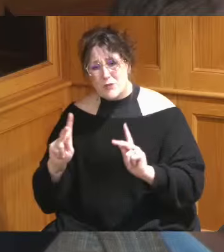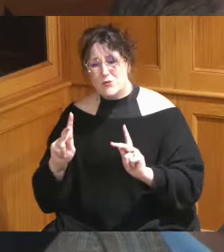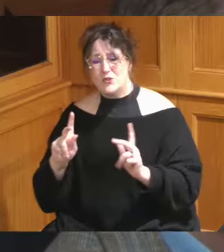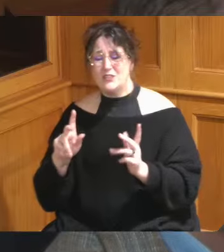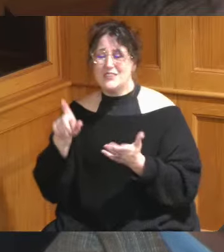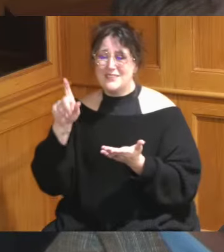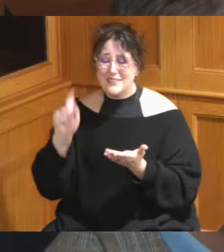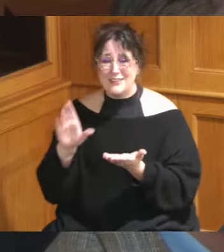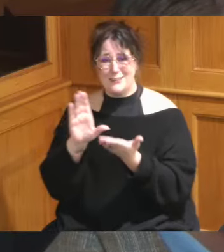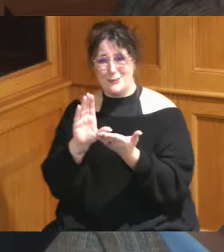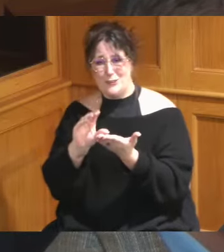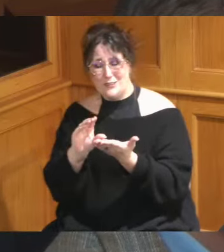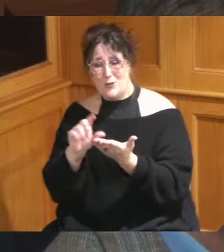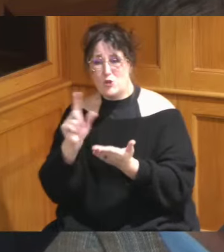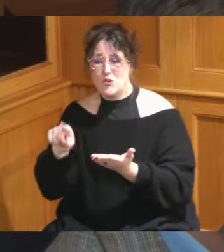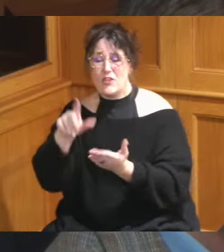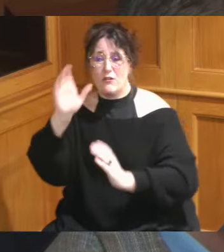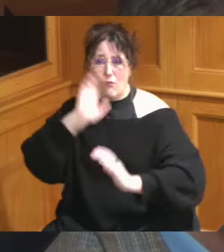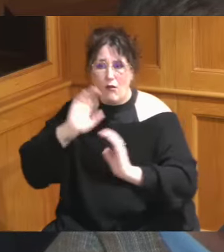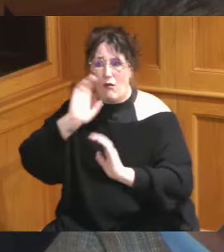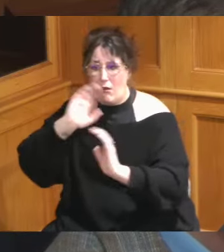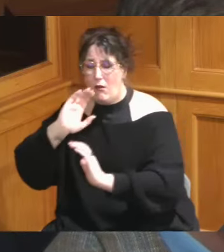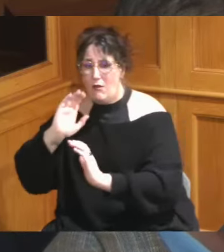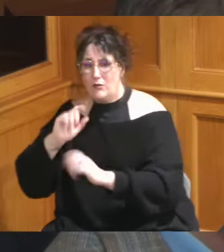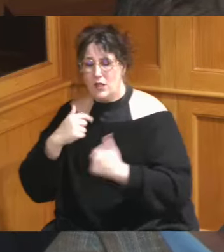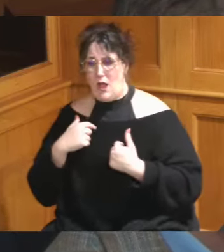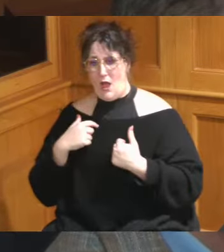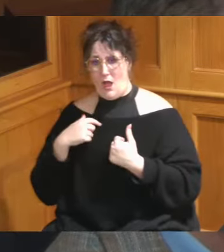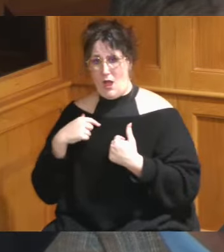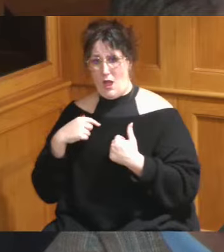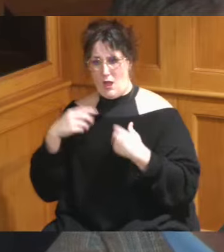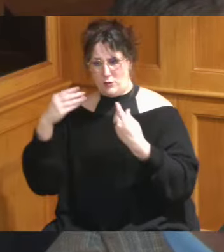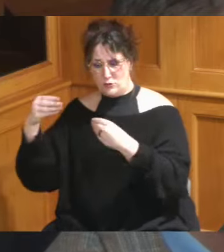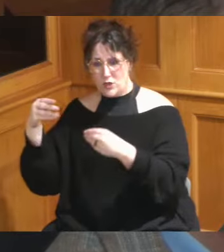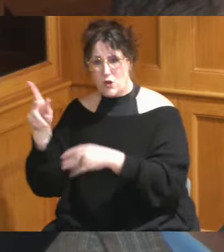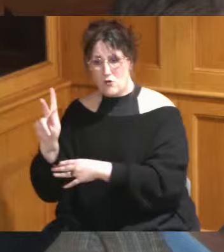discounts. When I was in Kroger's, the lady was looking, this is on No, that ain't on sale. Put